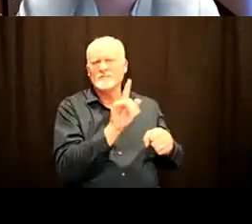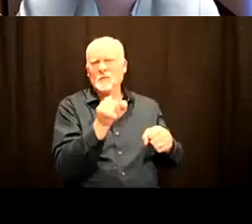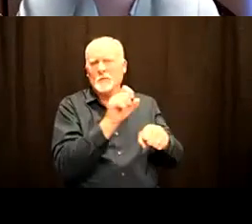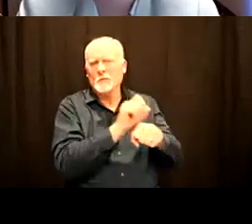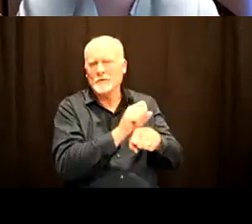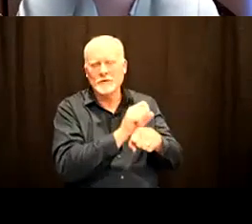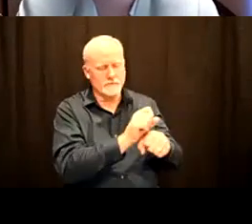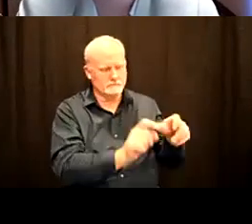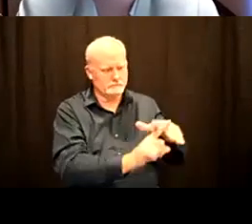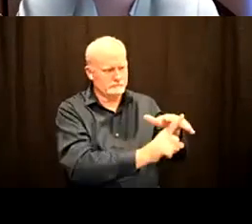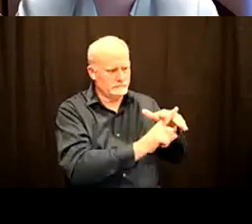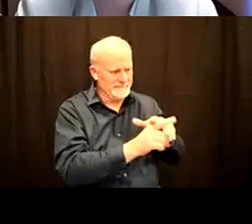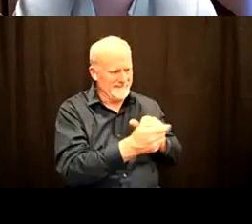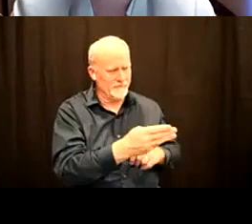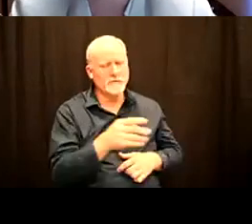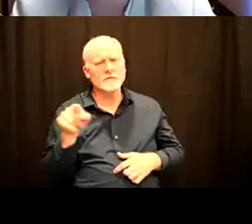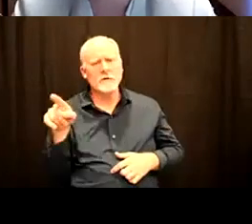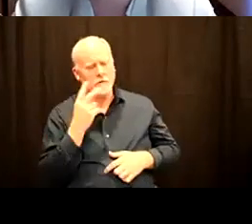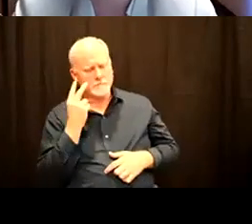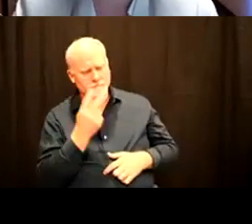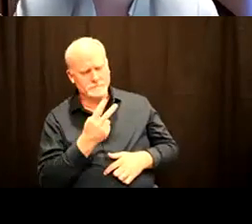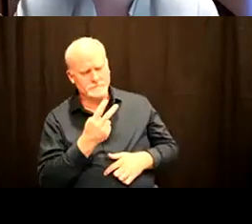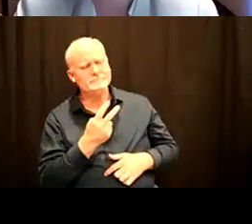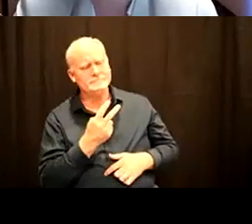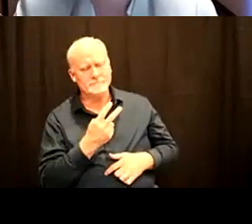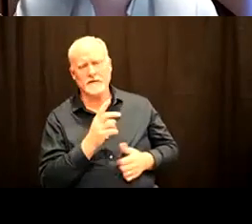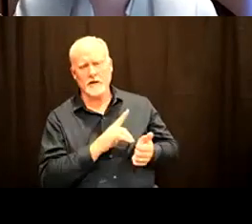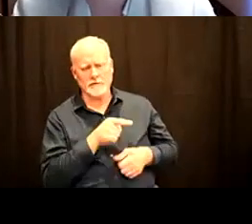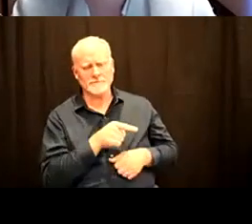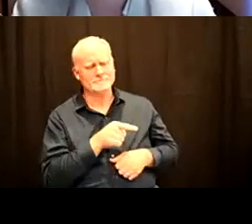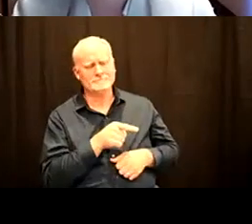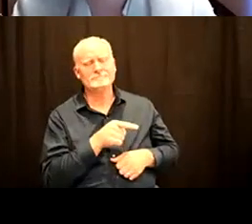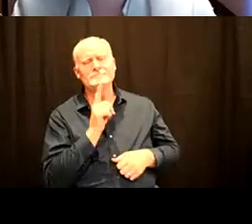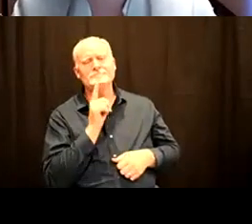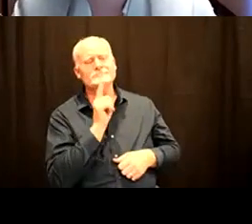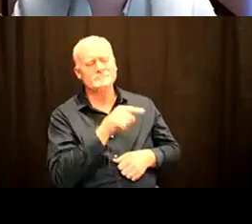of medical professionals so individuals that would be subject to this for cause testing or